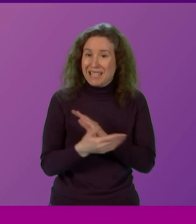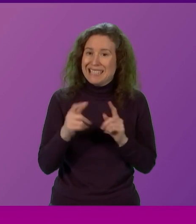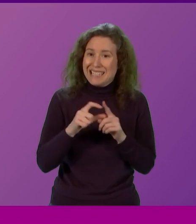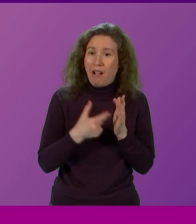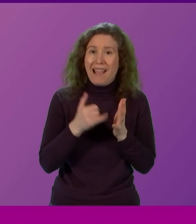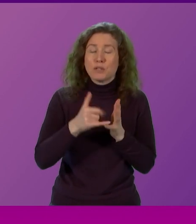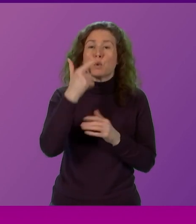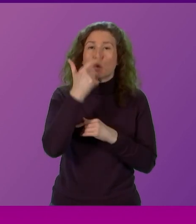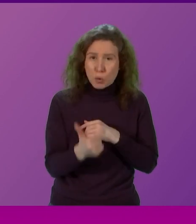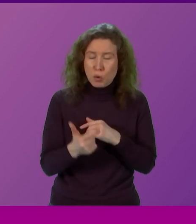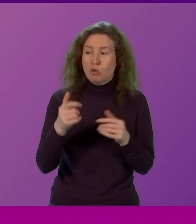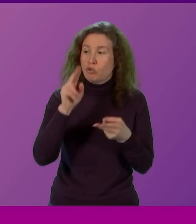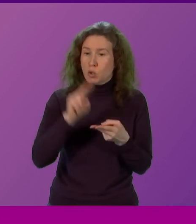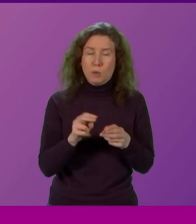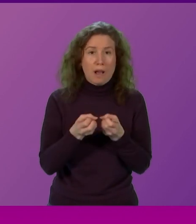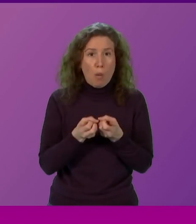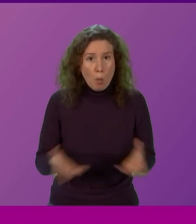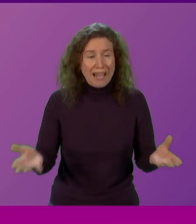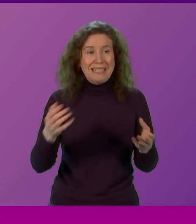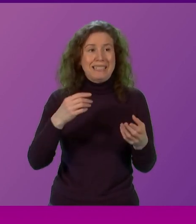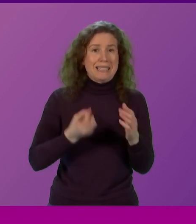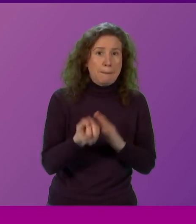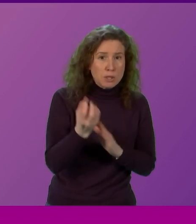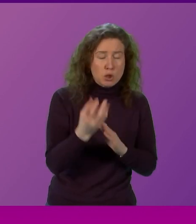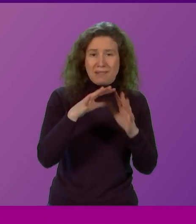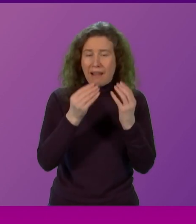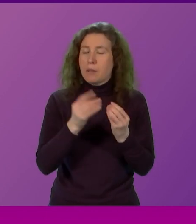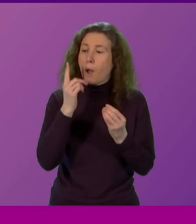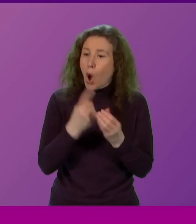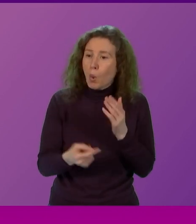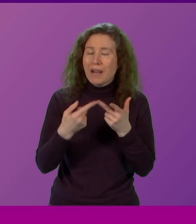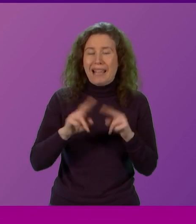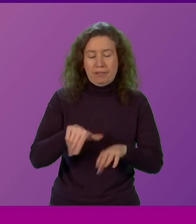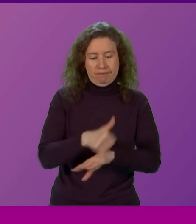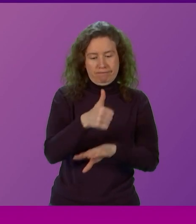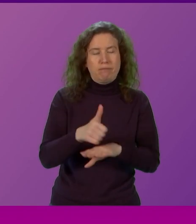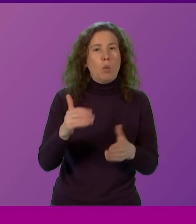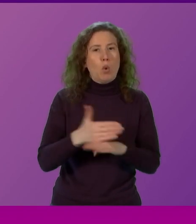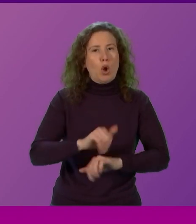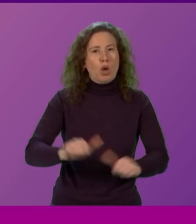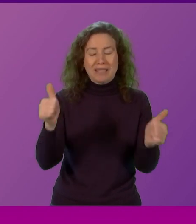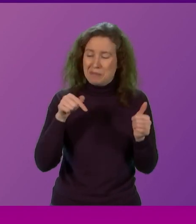reduce our waste and emissions, but only if it works. This is a moment of real jeopardy.